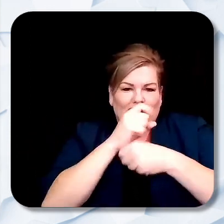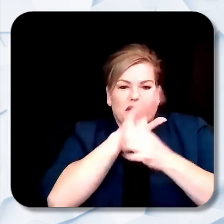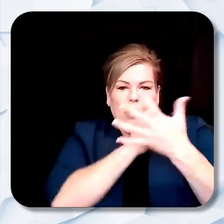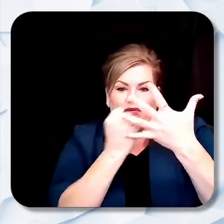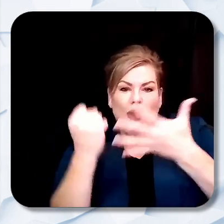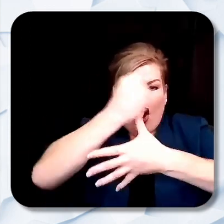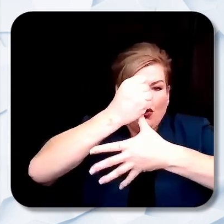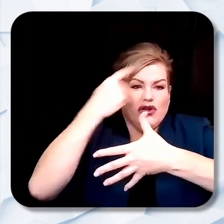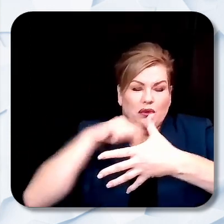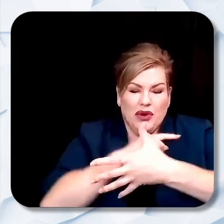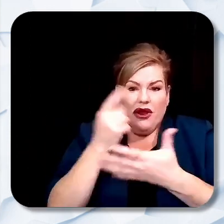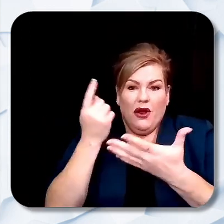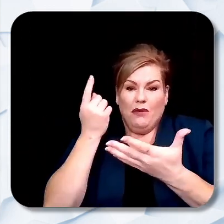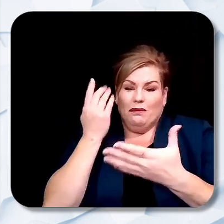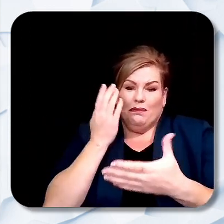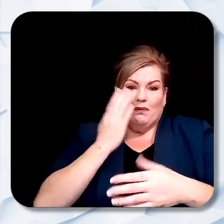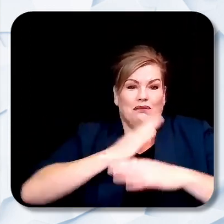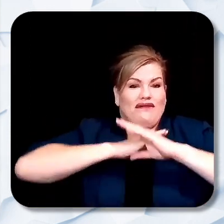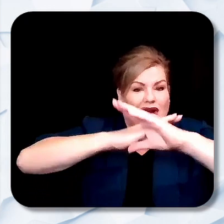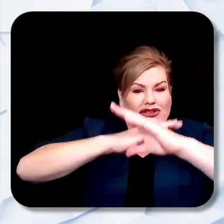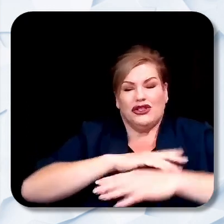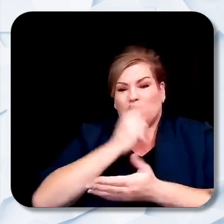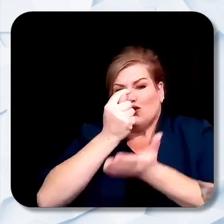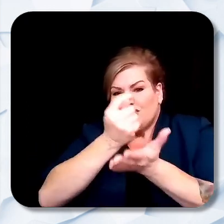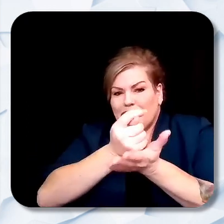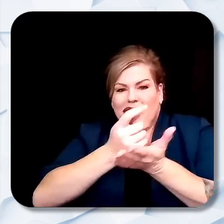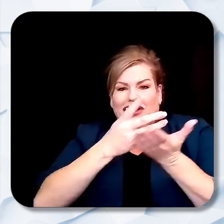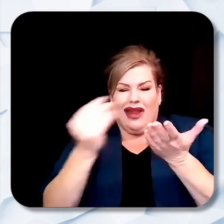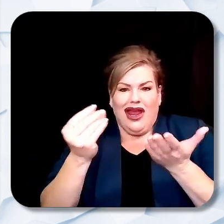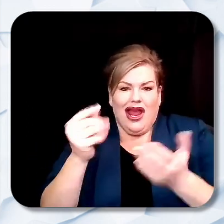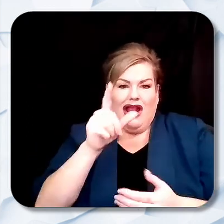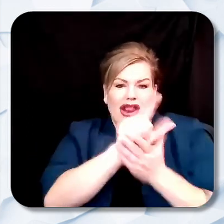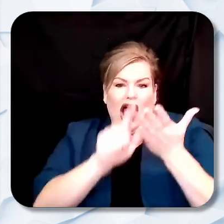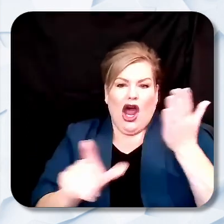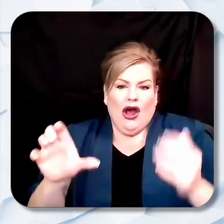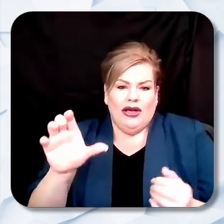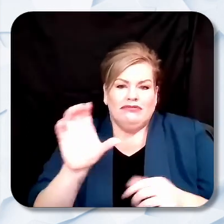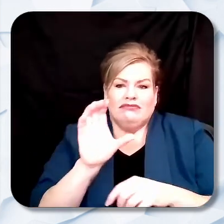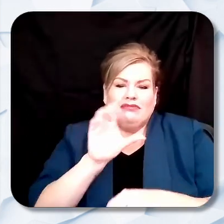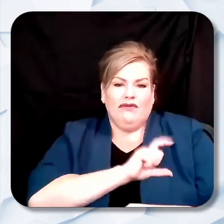treatment, and of course enforcement. Um! I want to close with a note of gratitude both